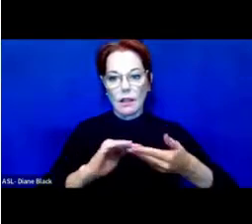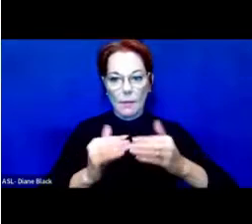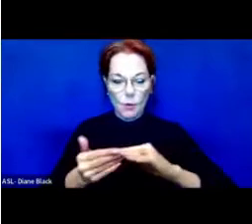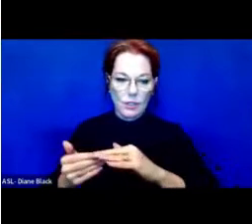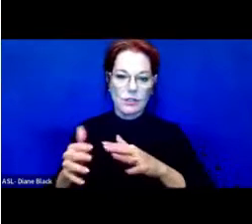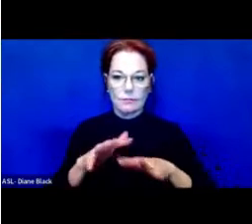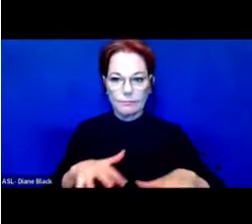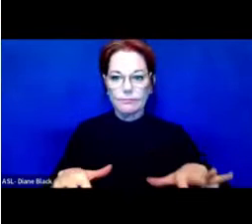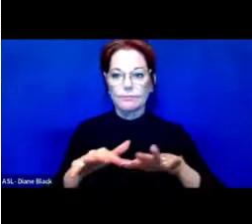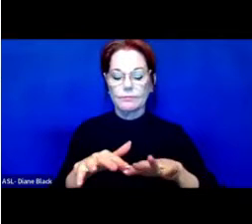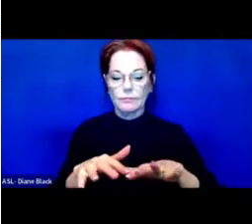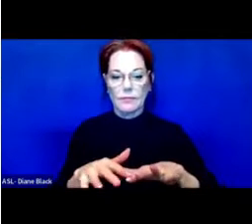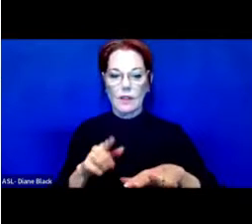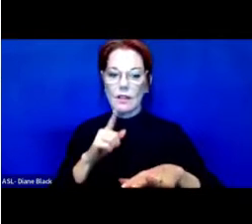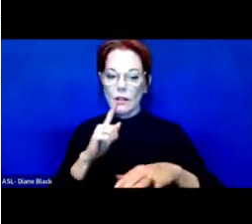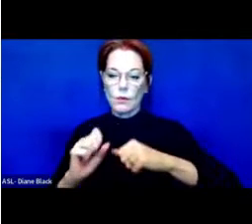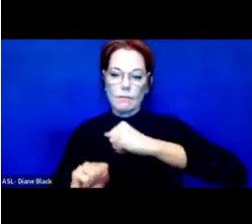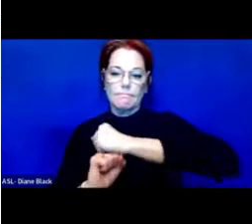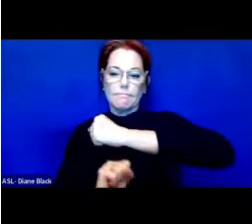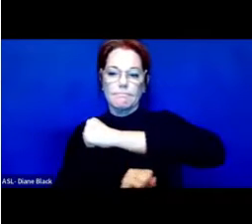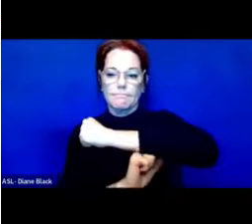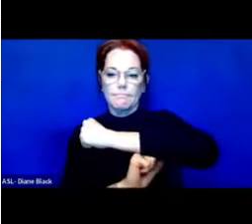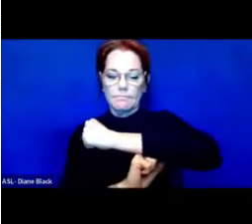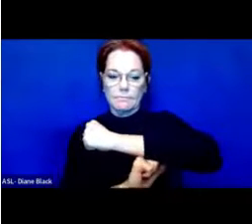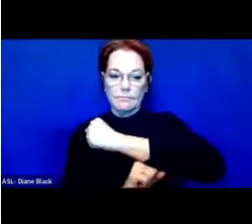really lays the groundwork or serves as that supportive